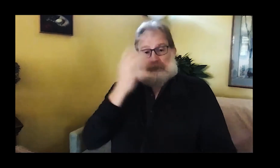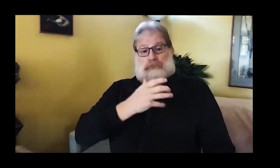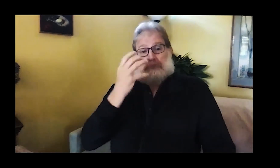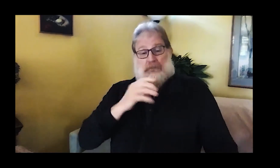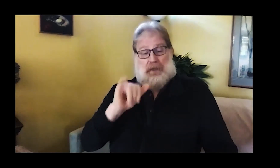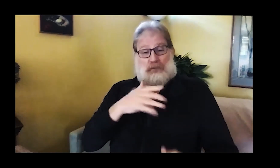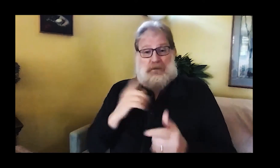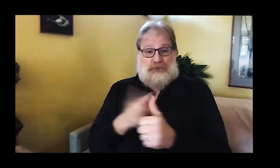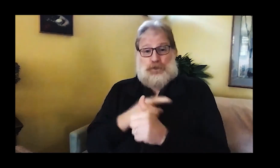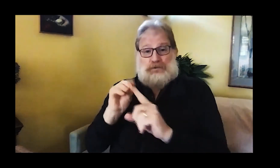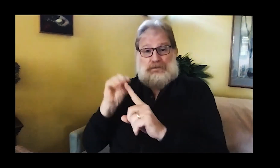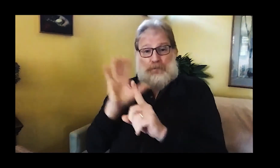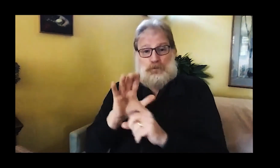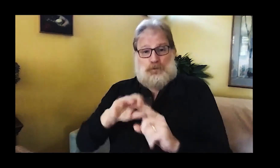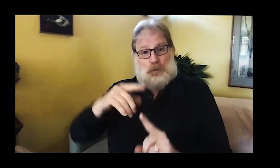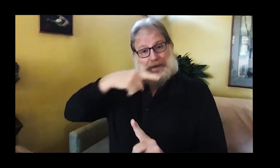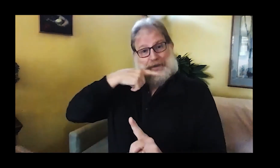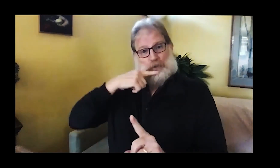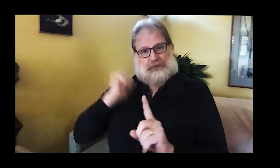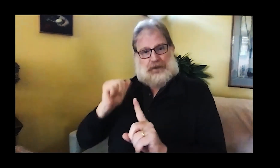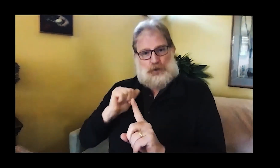and that was my first exposure to being in a hearing theater.